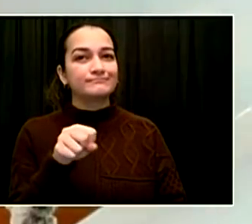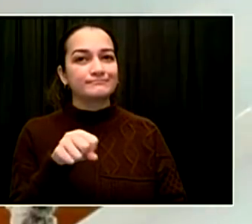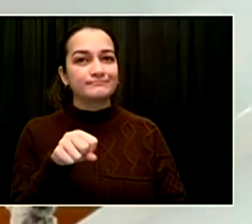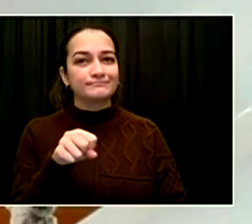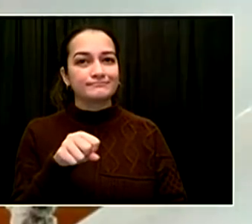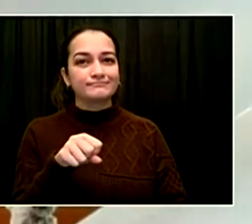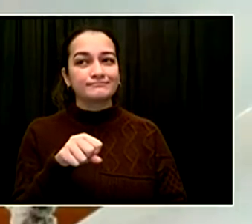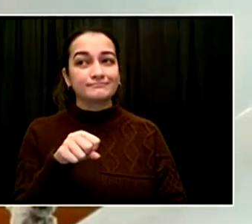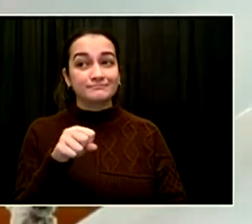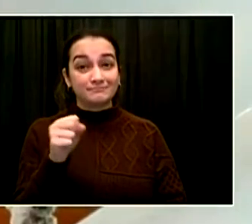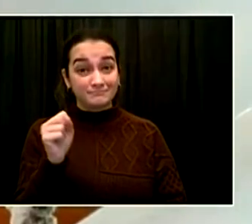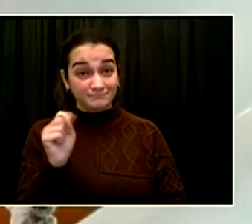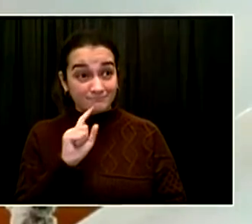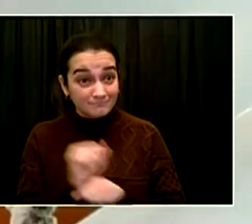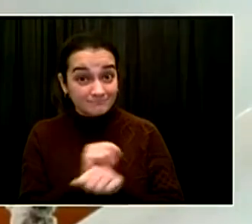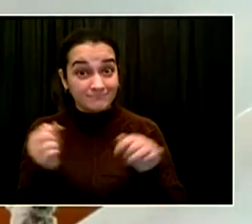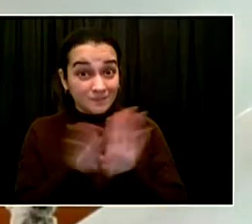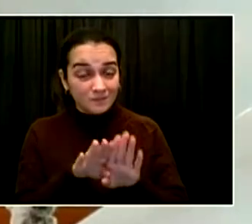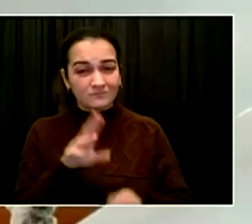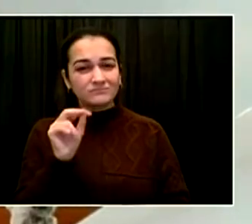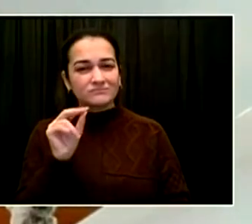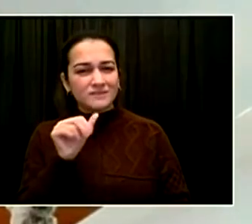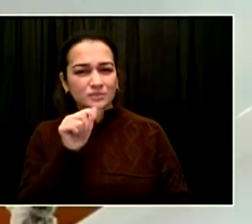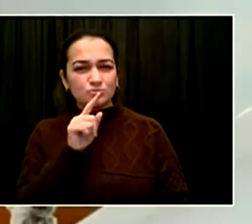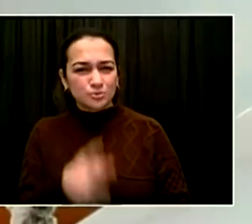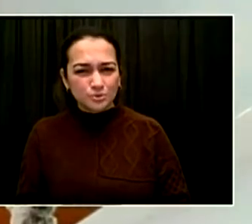HAVE TO SAY, I DON'T THINK